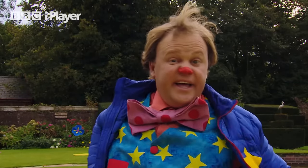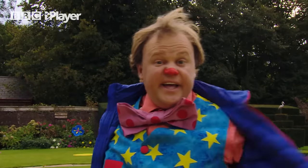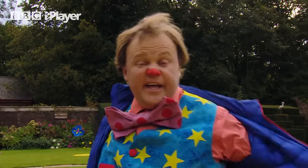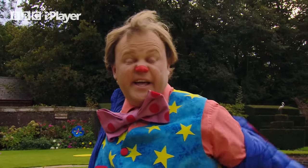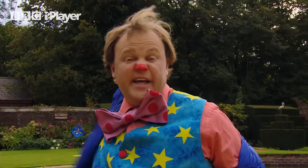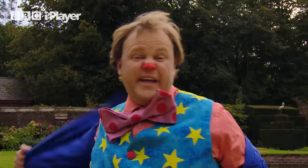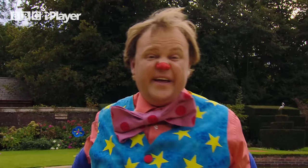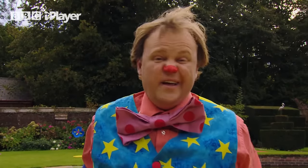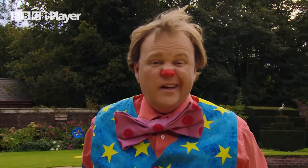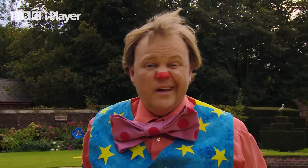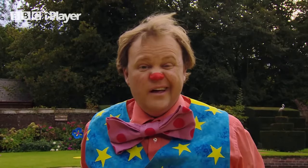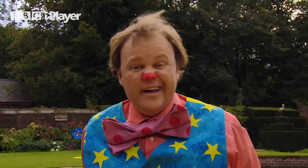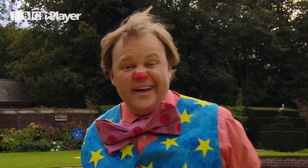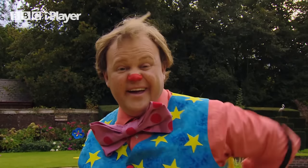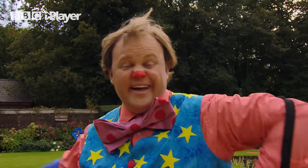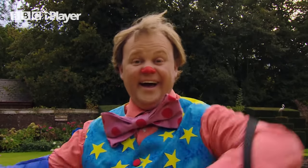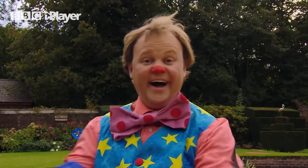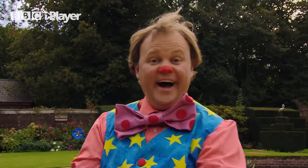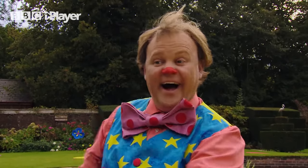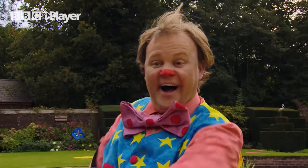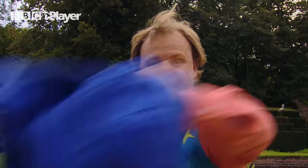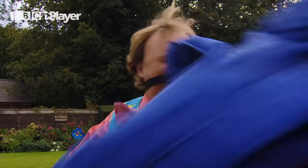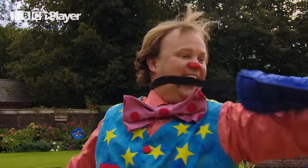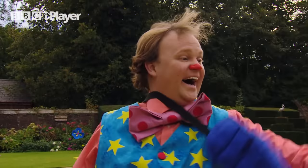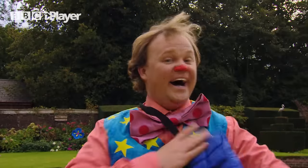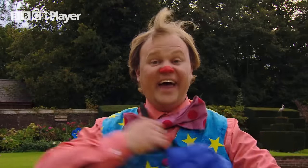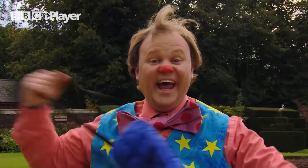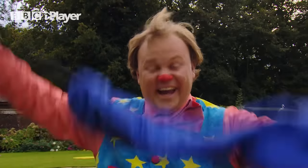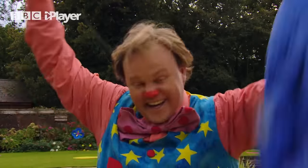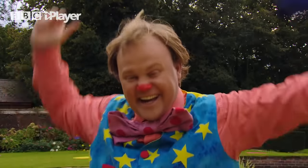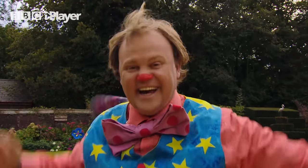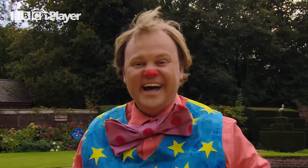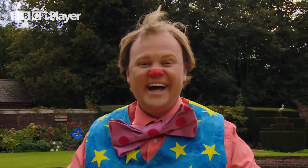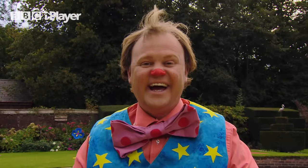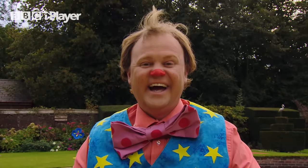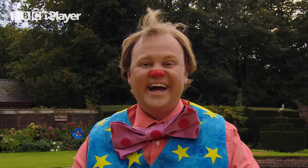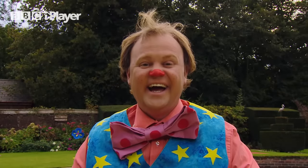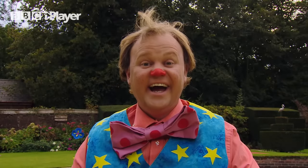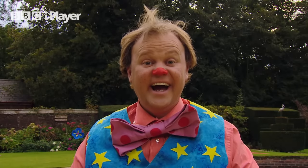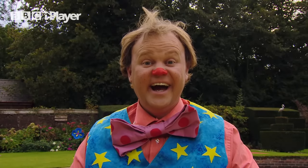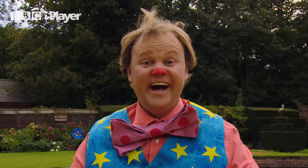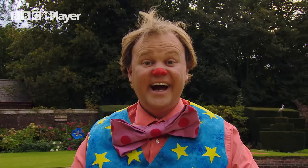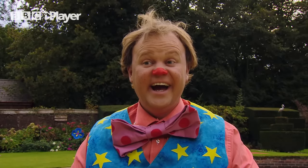sit ups are great exercises are they yes try some more